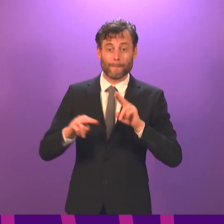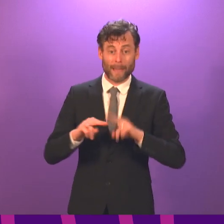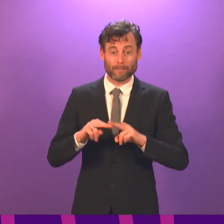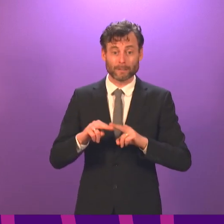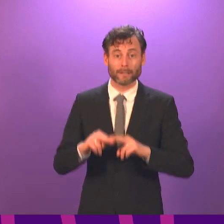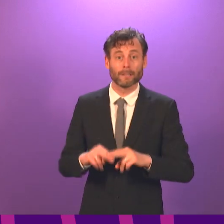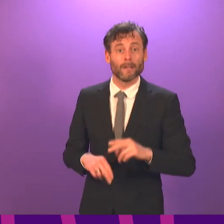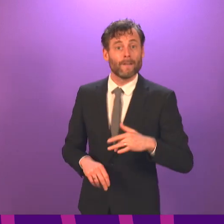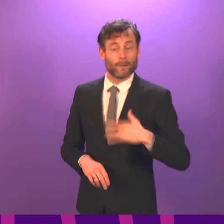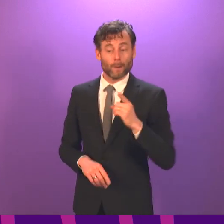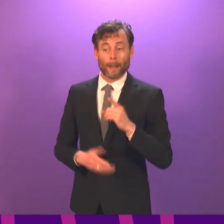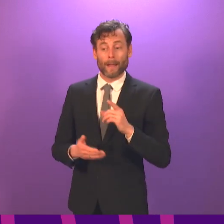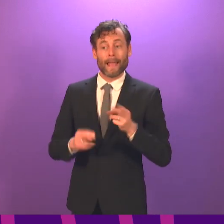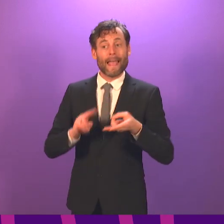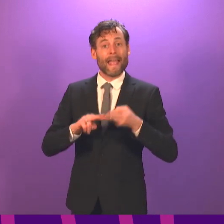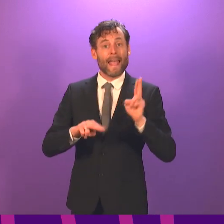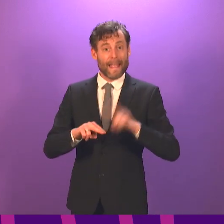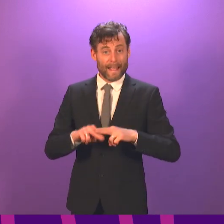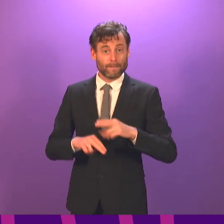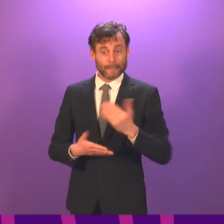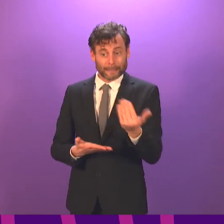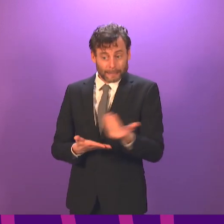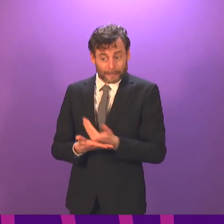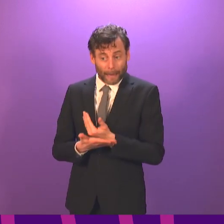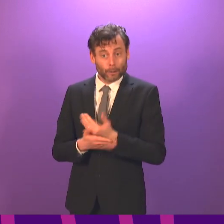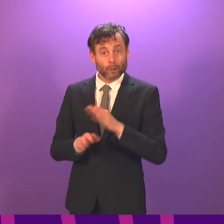get children back to school full time tomorrow if it were safe to do so. However, it would